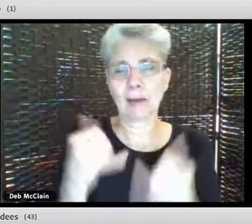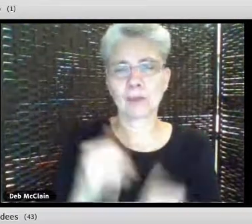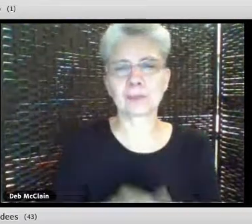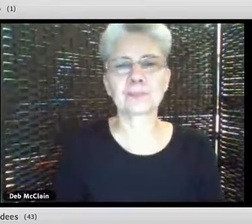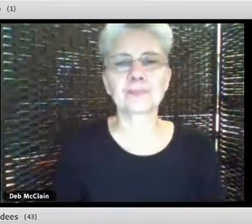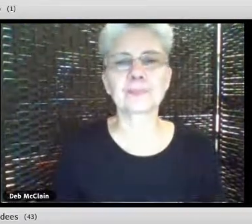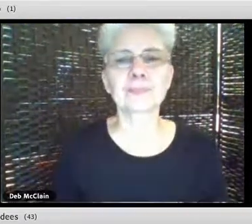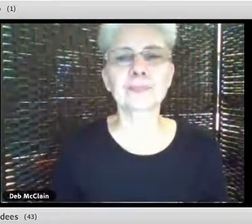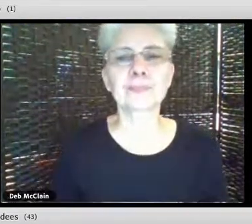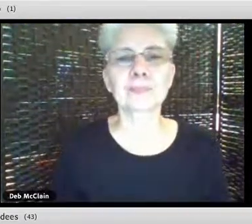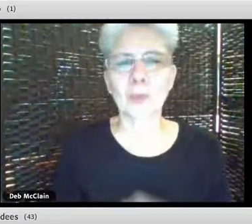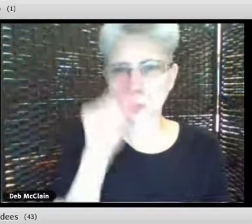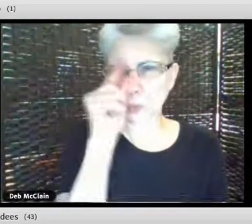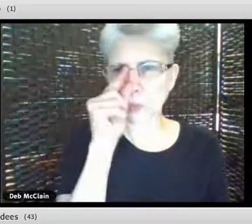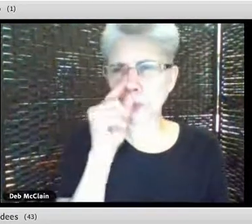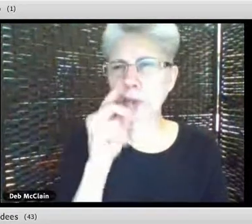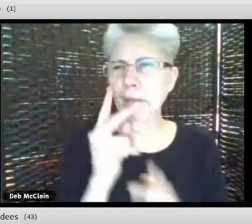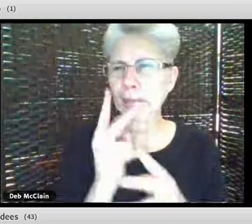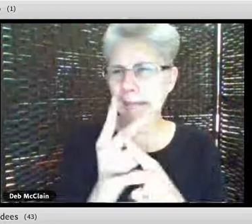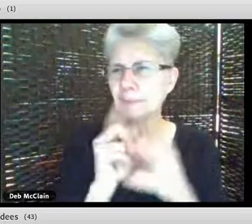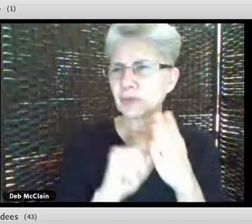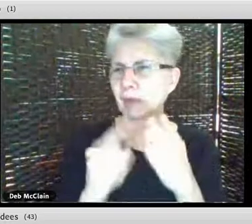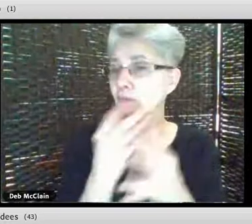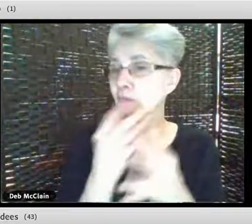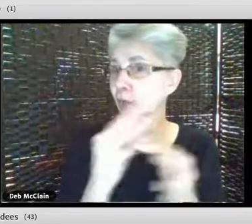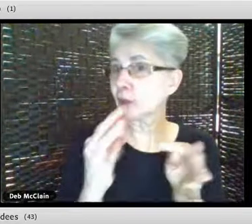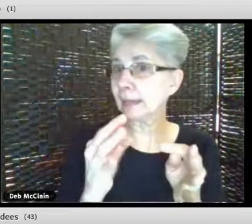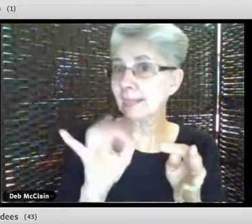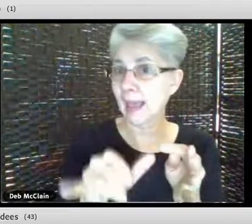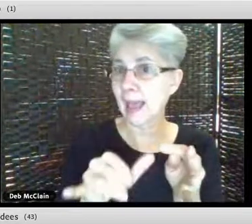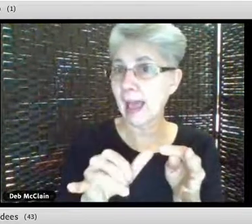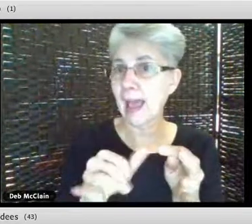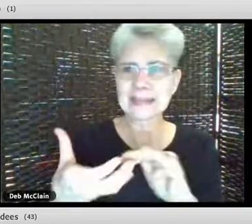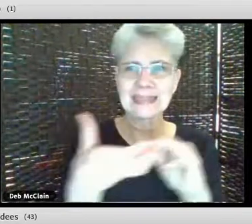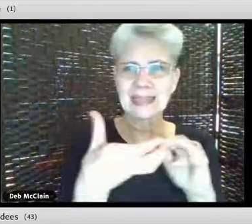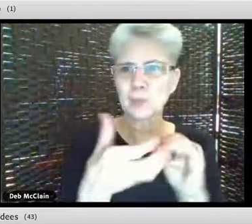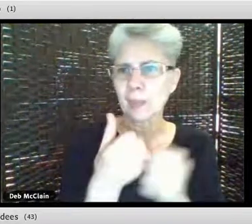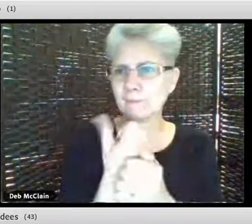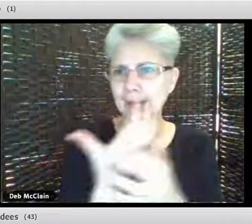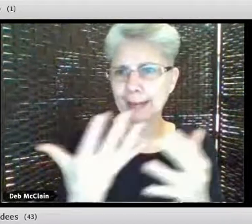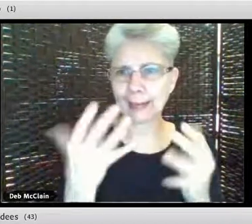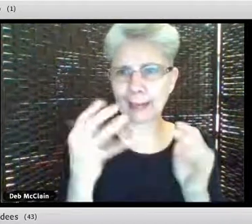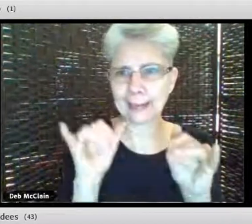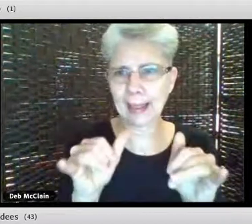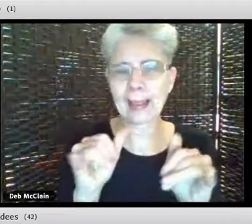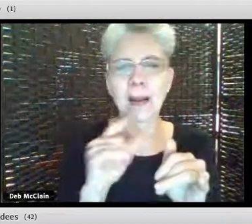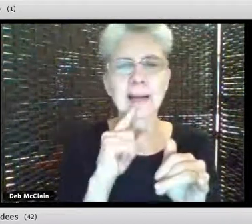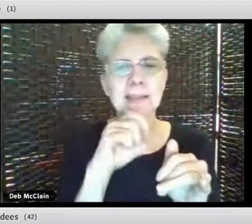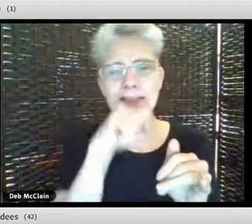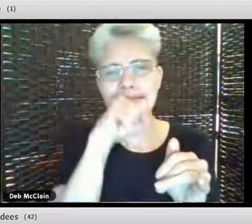I'm going to stop sharing my screen. Again, Google Keep, please check it out. Again, it's free.